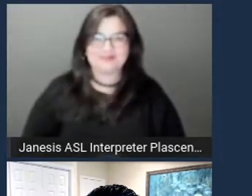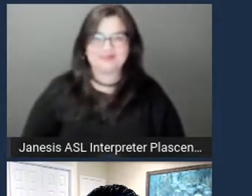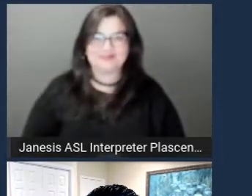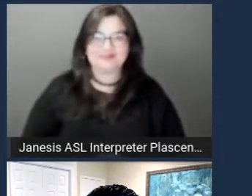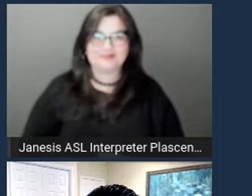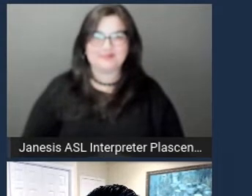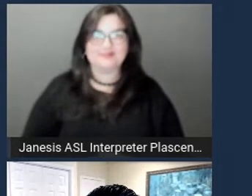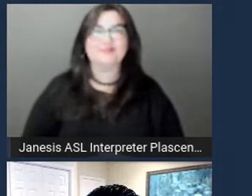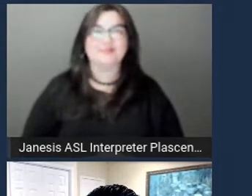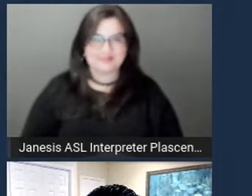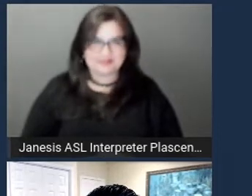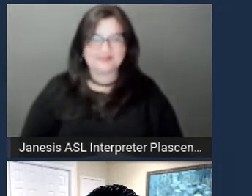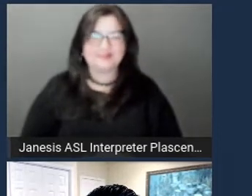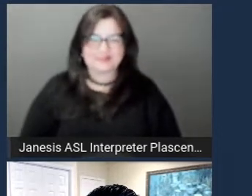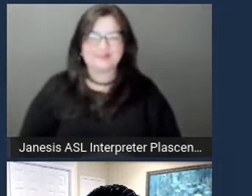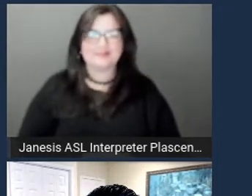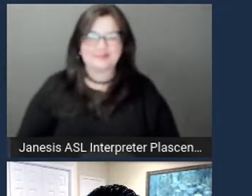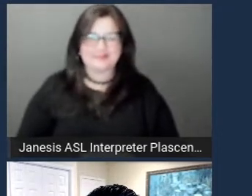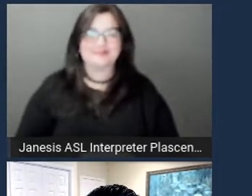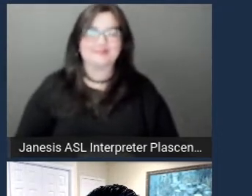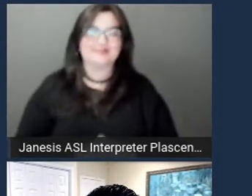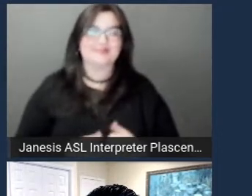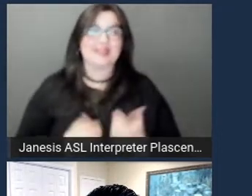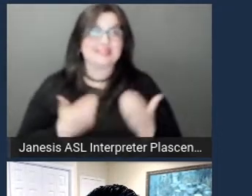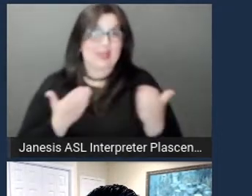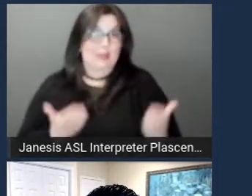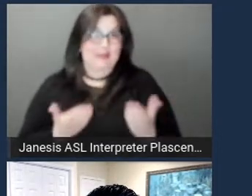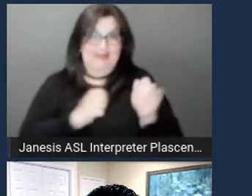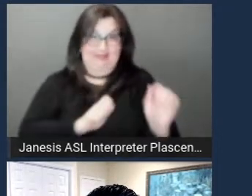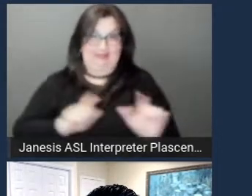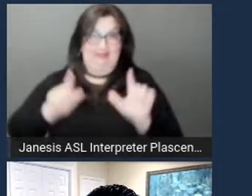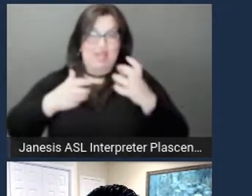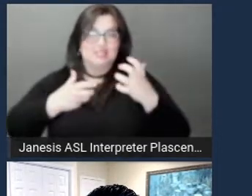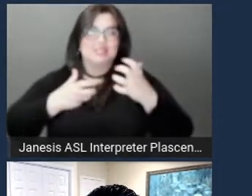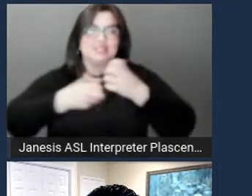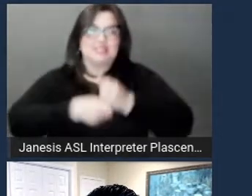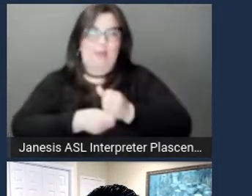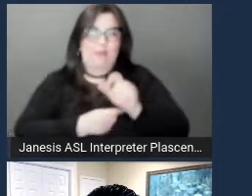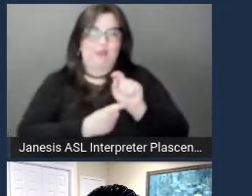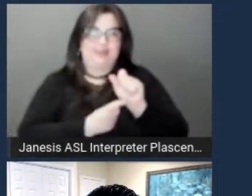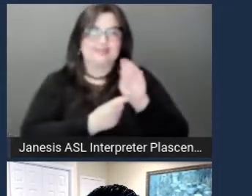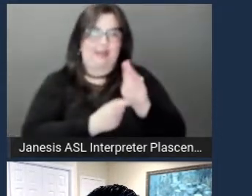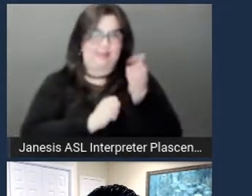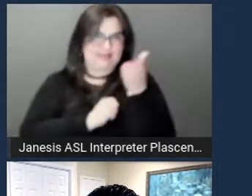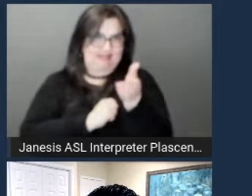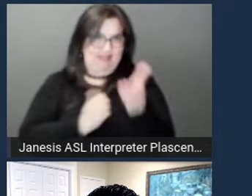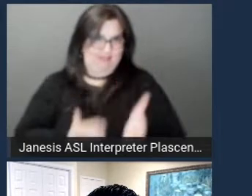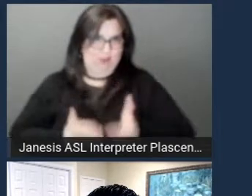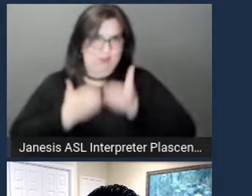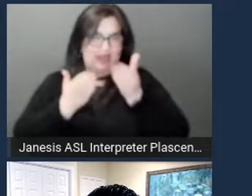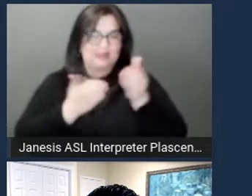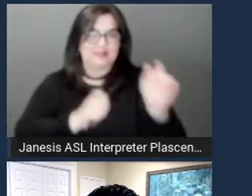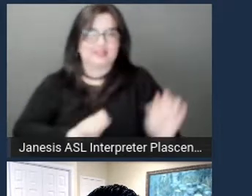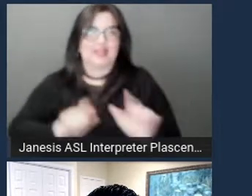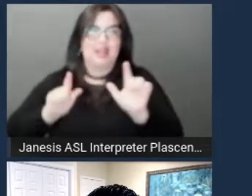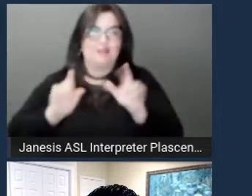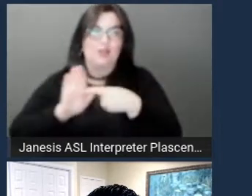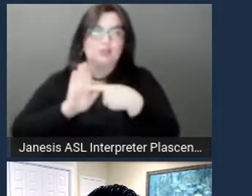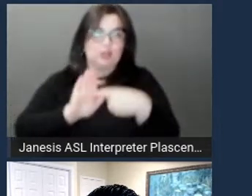So, I'm here on the summary tab of the recommendations page. It shows the information group for each strategy here.